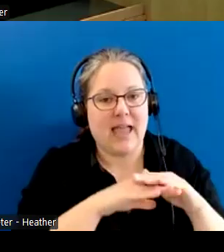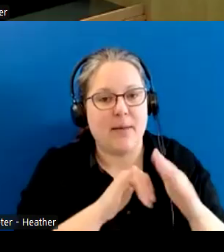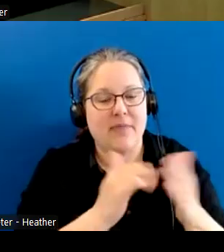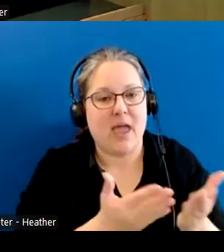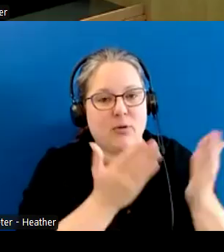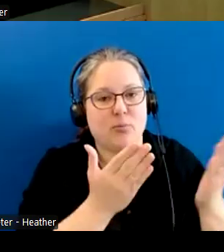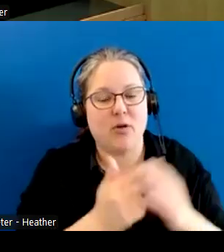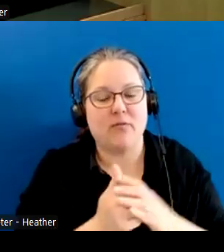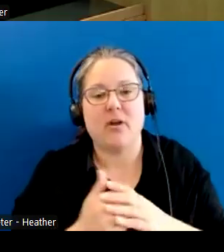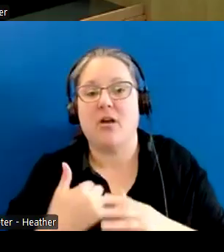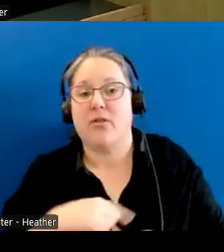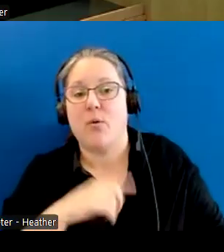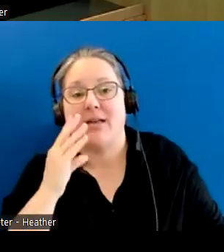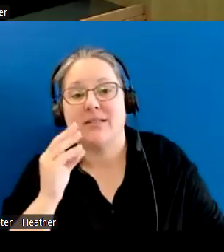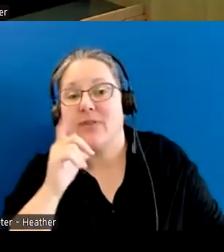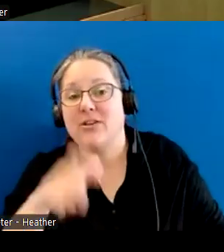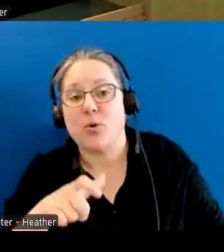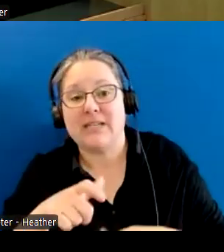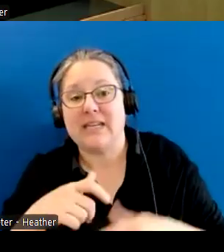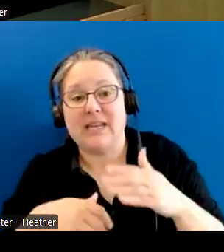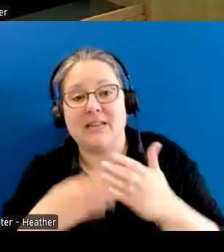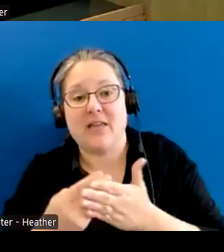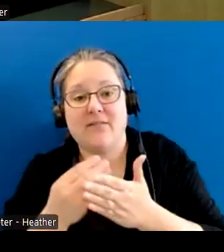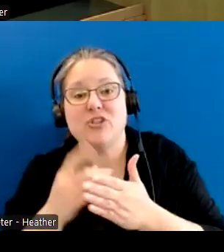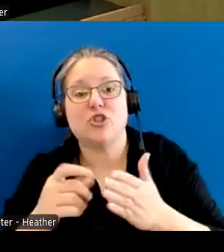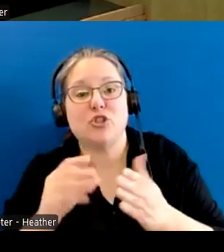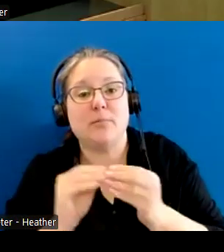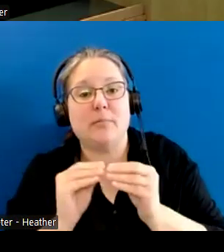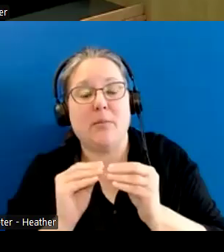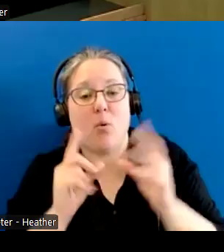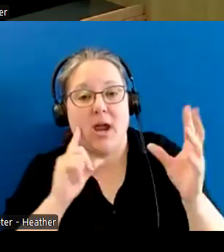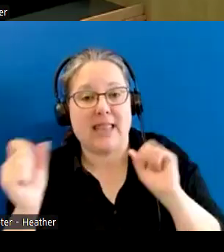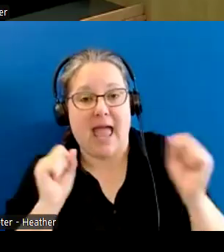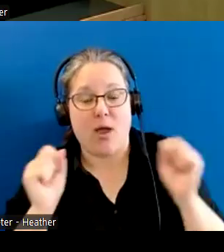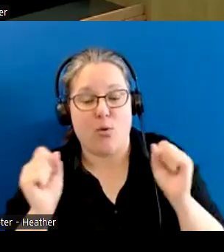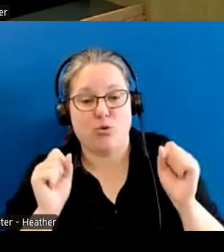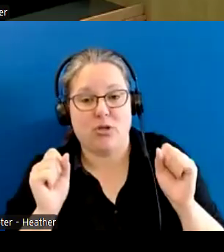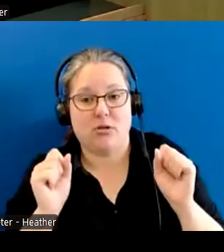us who are senior and no longer really need the funds should have the loudest voice out there